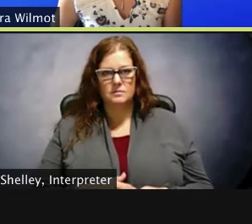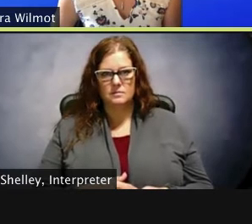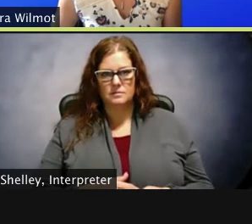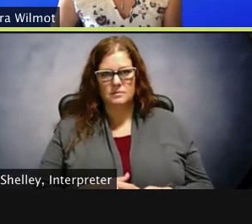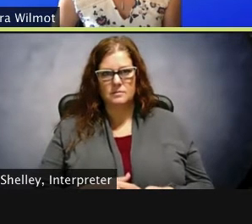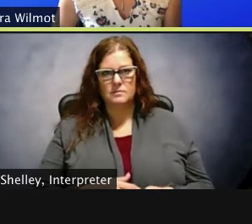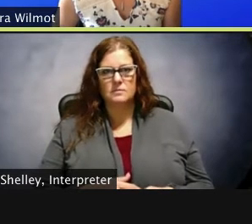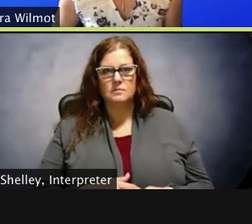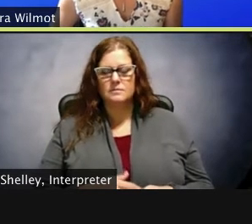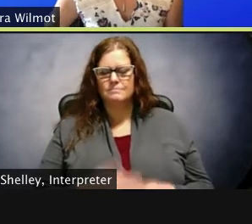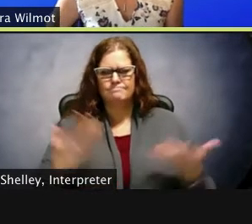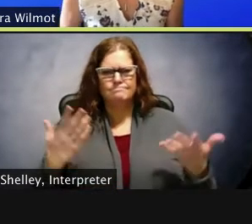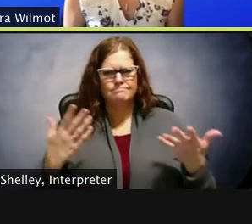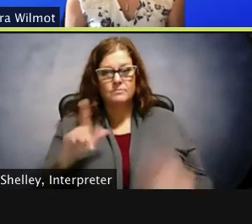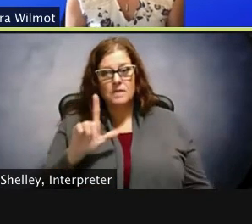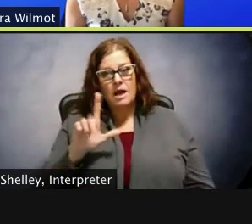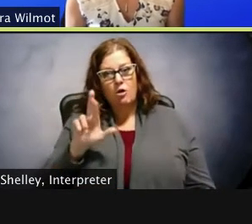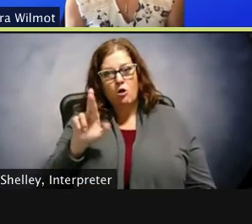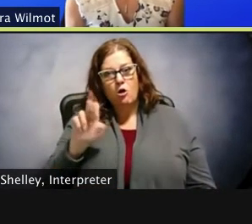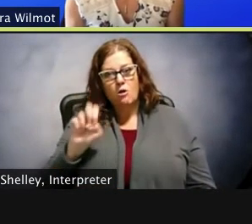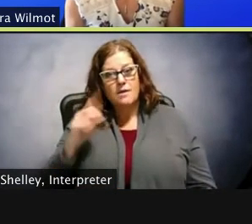What is the least restrictive environment for students who are D/HH?